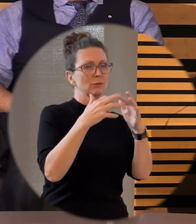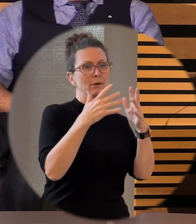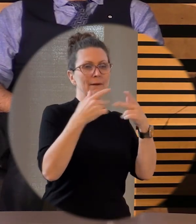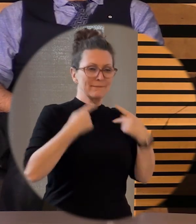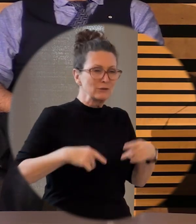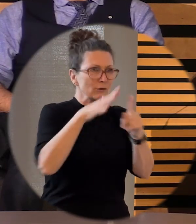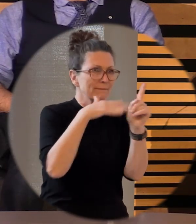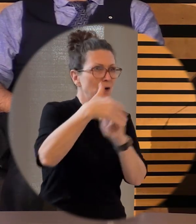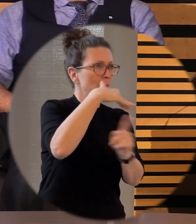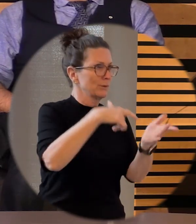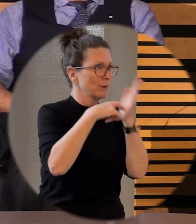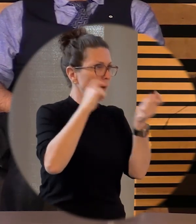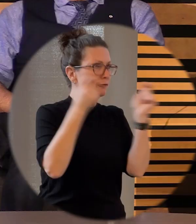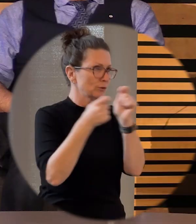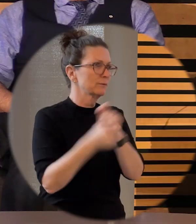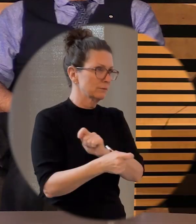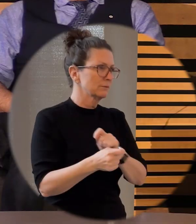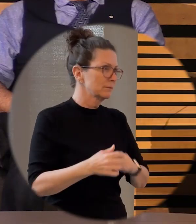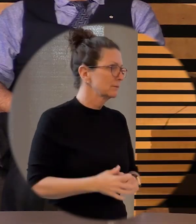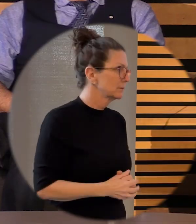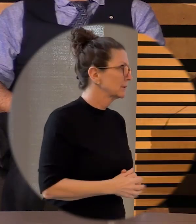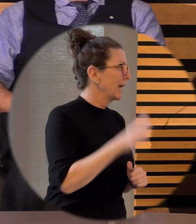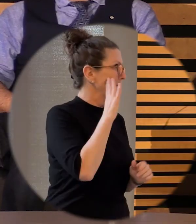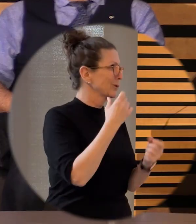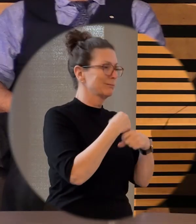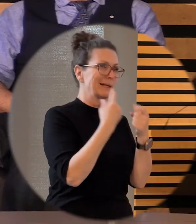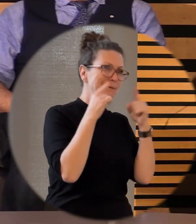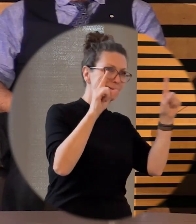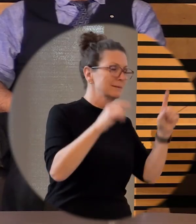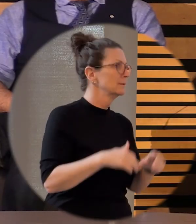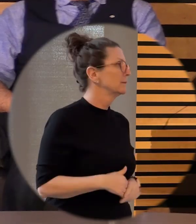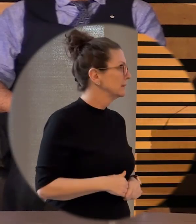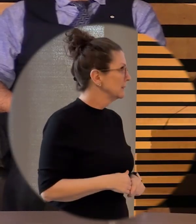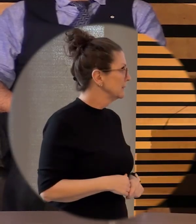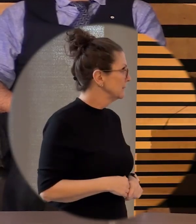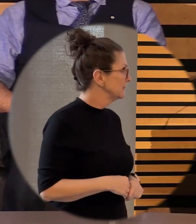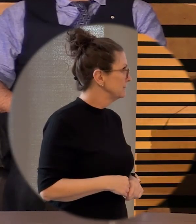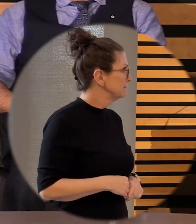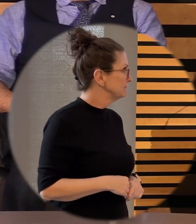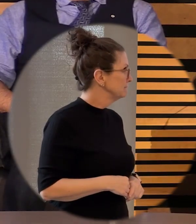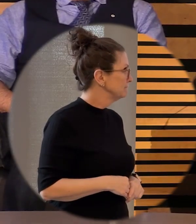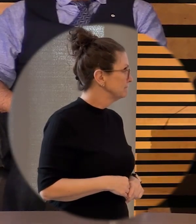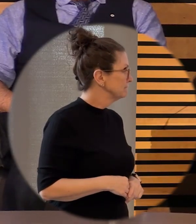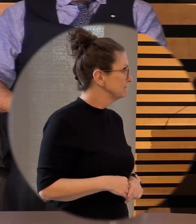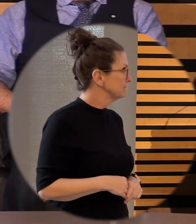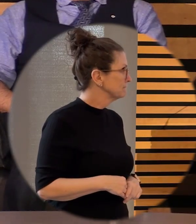physical environment uh just to make them um uh accessible. The community where my chief lives, uh